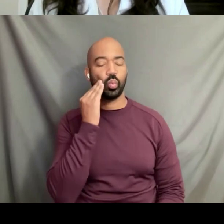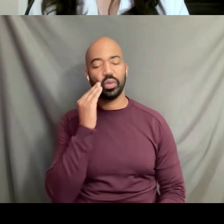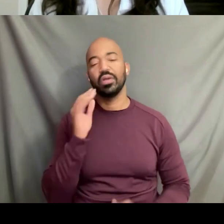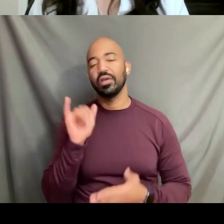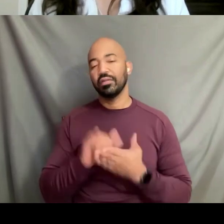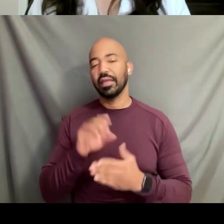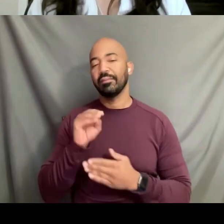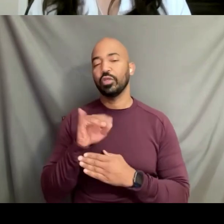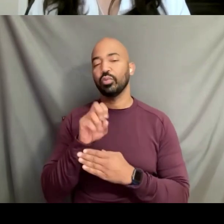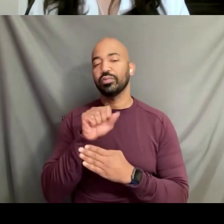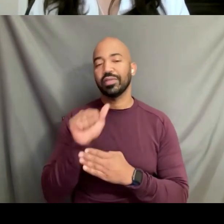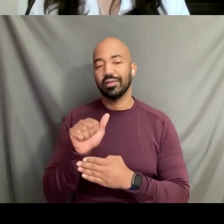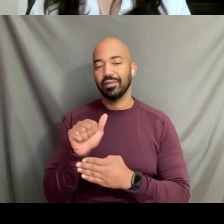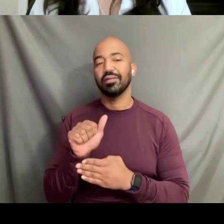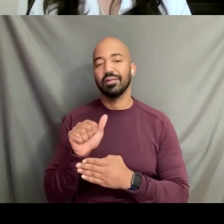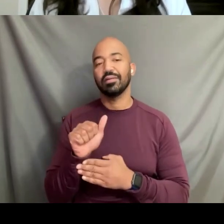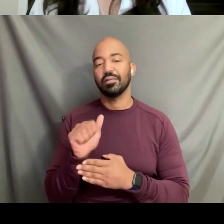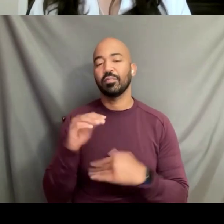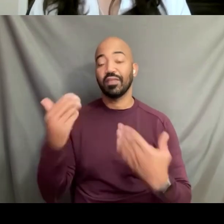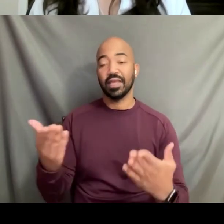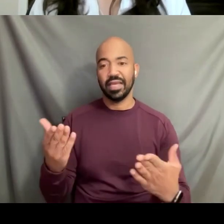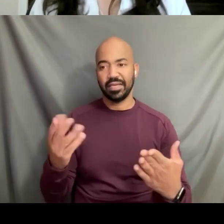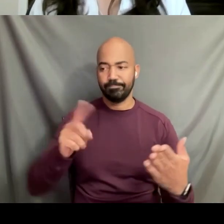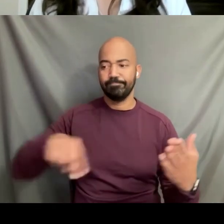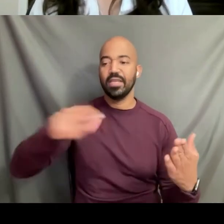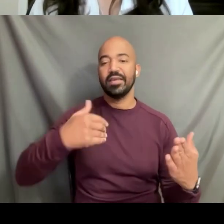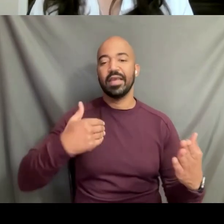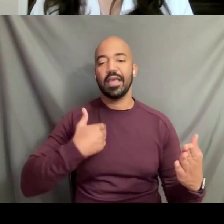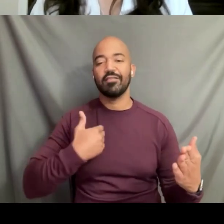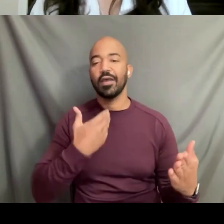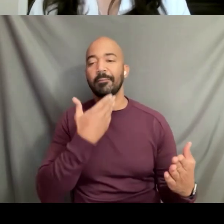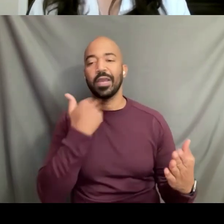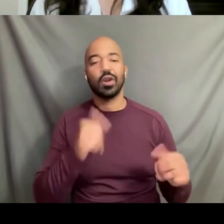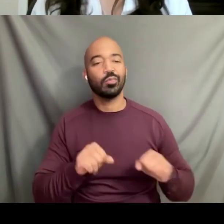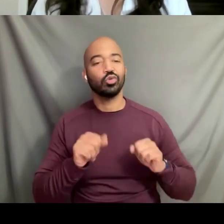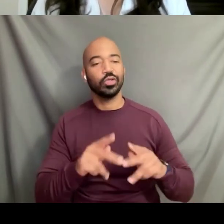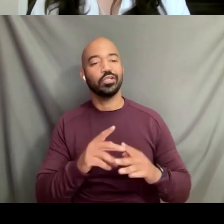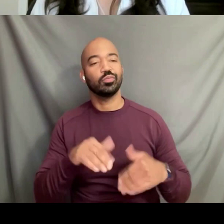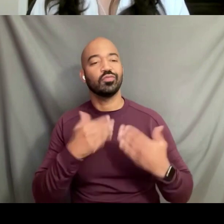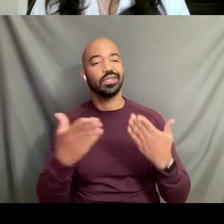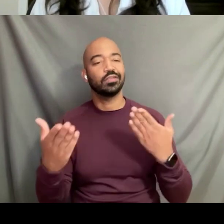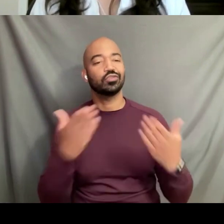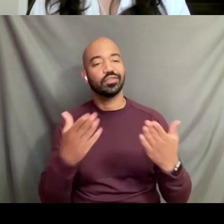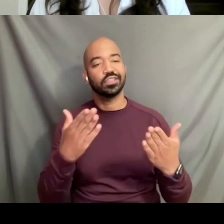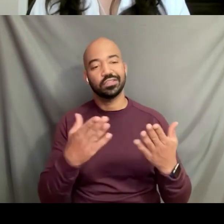better positioned to serve their students appropriately. So really want to thank you so much